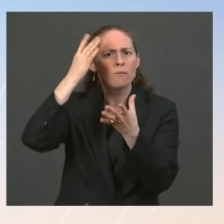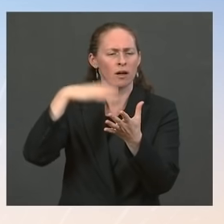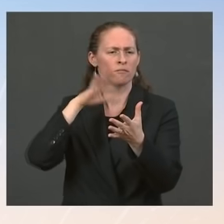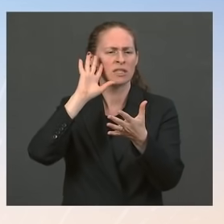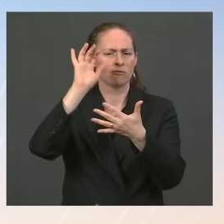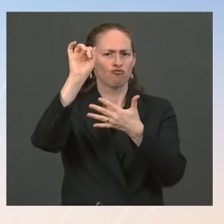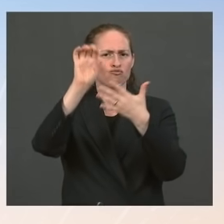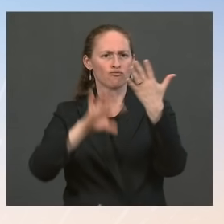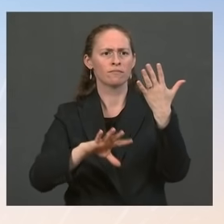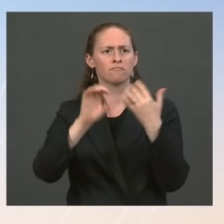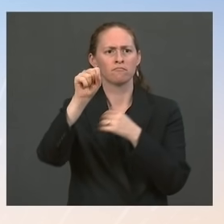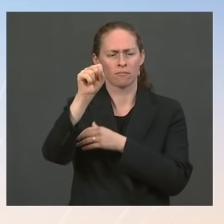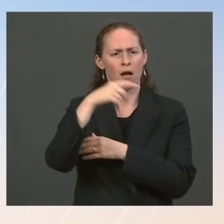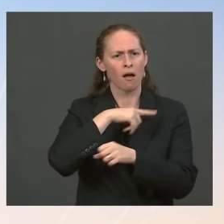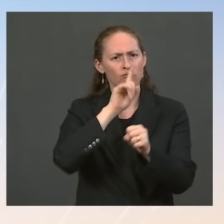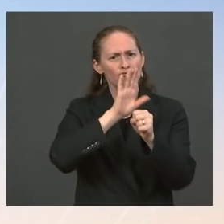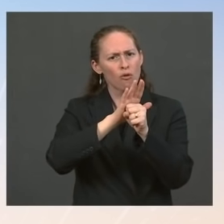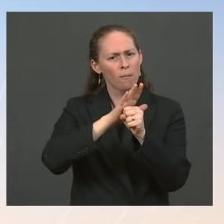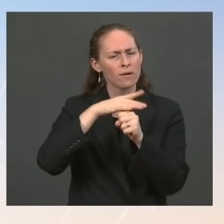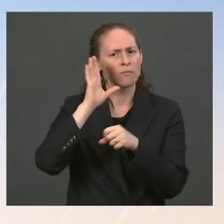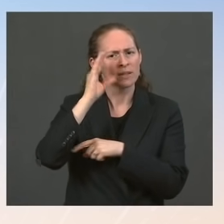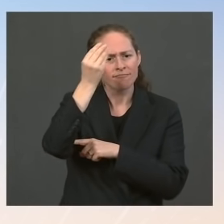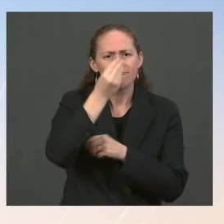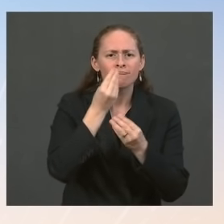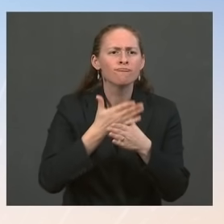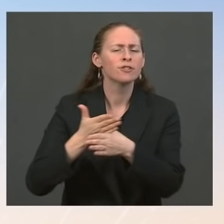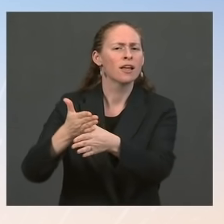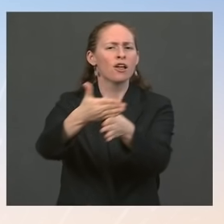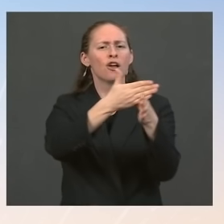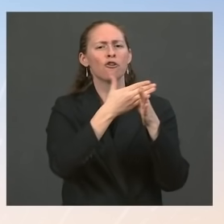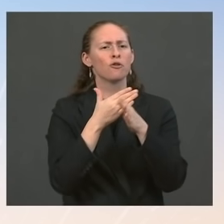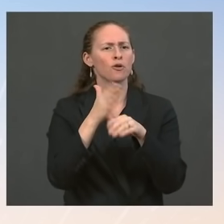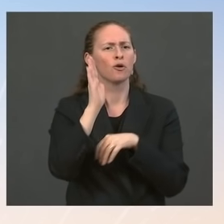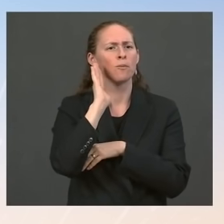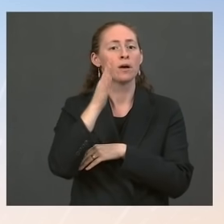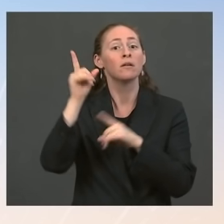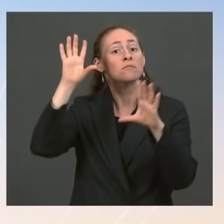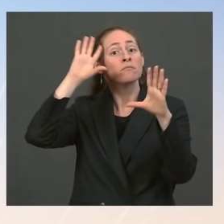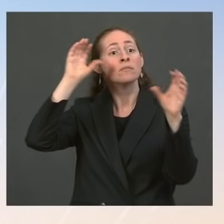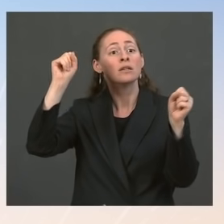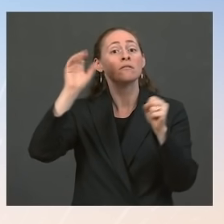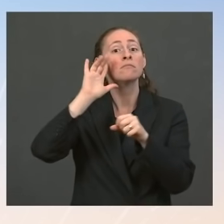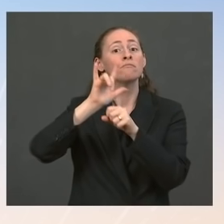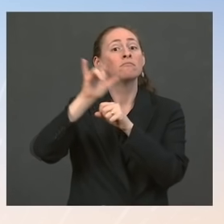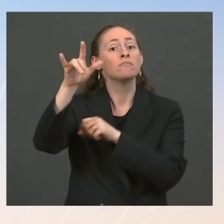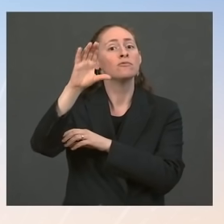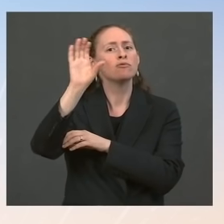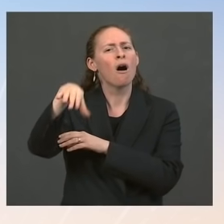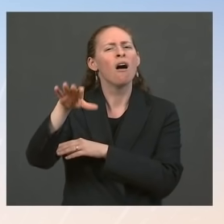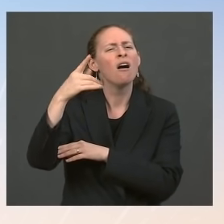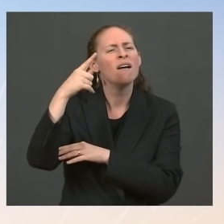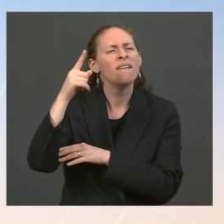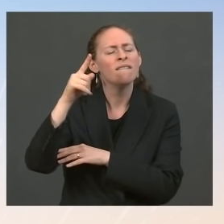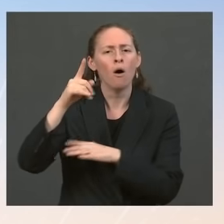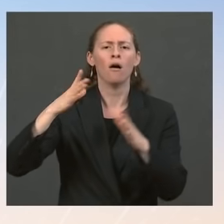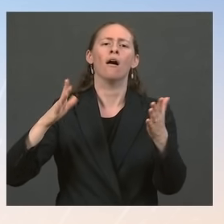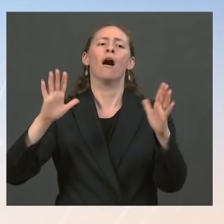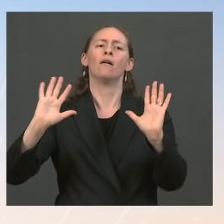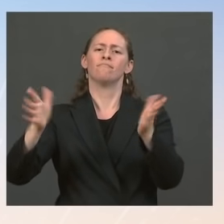we will give it to them as well. He is going to Chicago because he wants to lift up and communicate not to just people of Chicago,